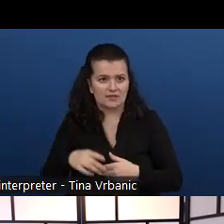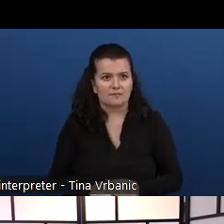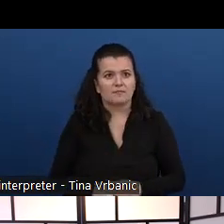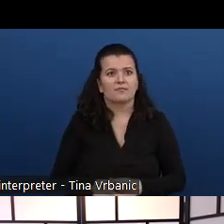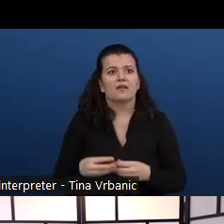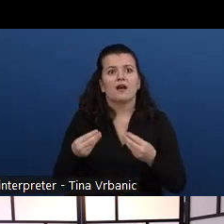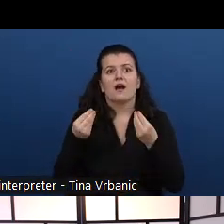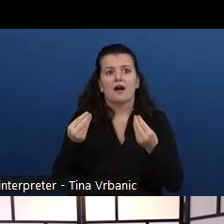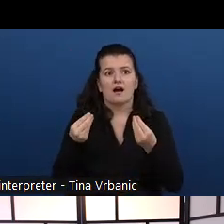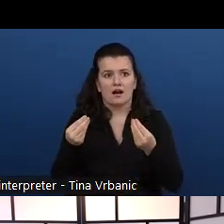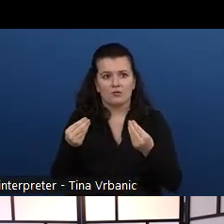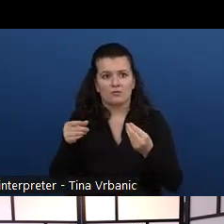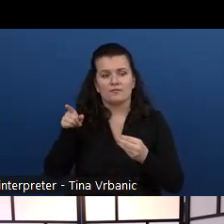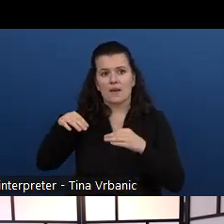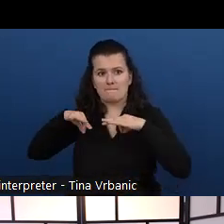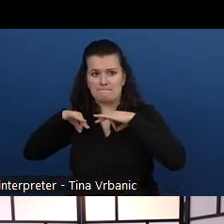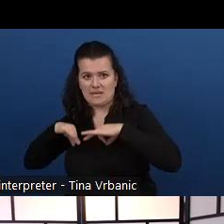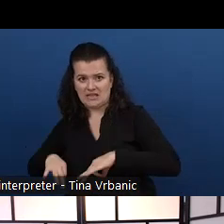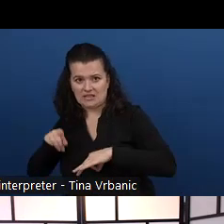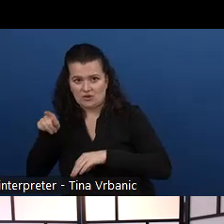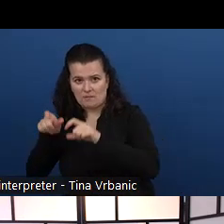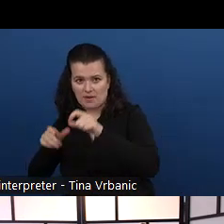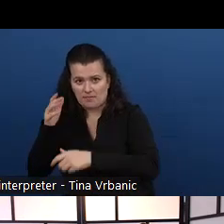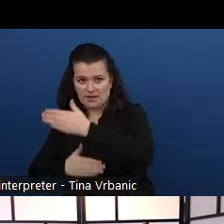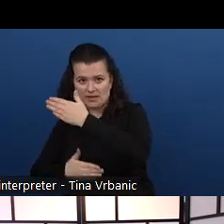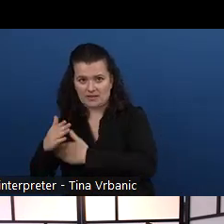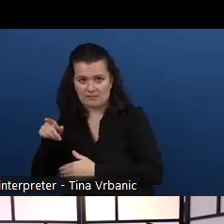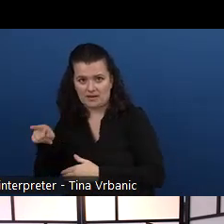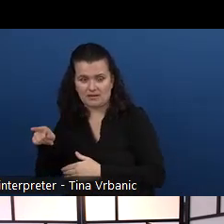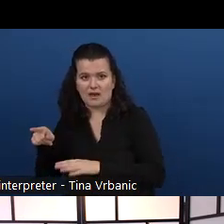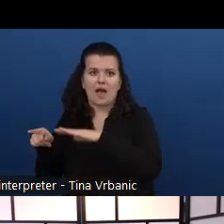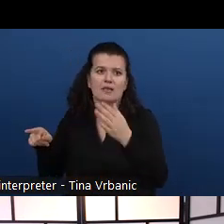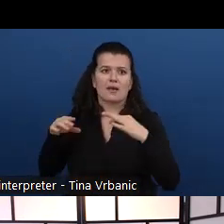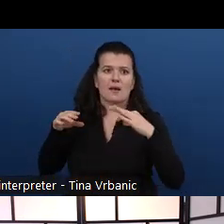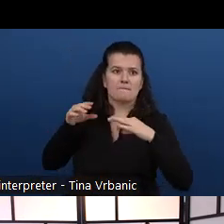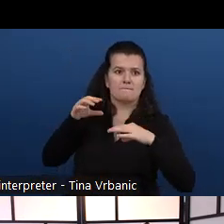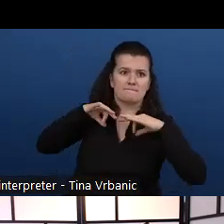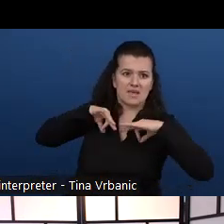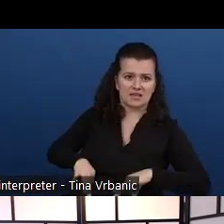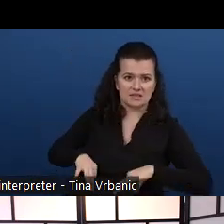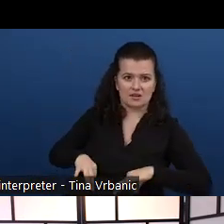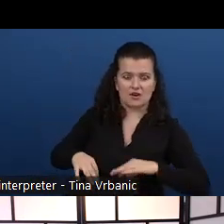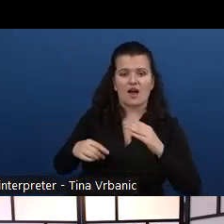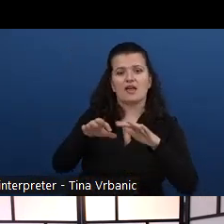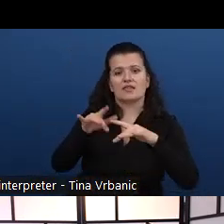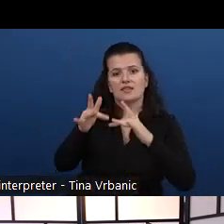the minister in charge of people with disability and the minister in charge of digital technology.